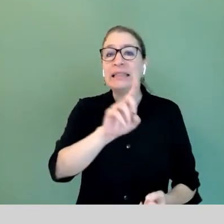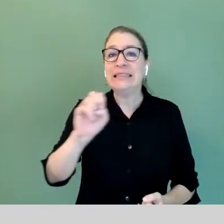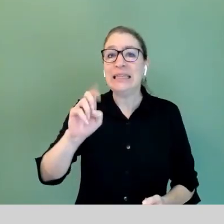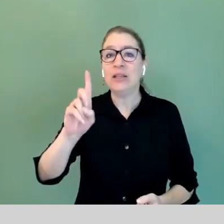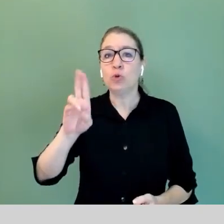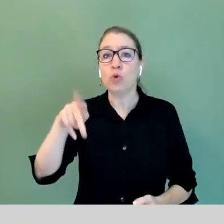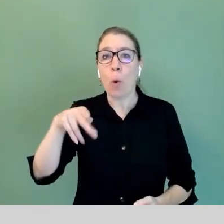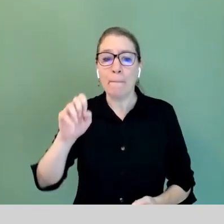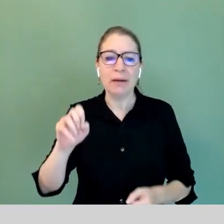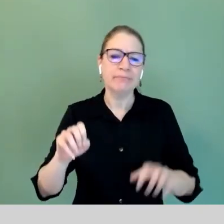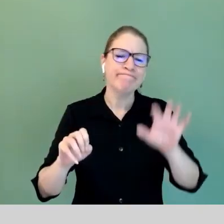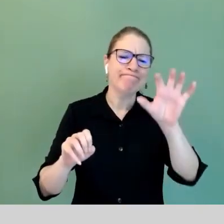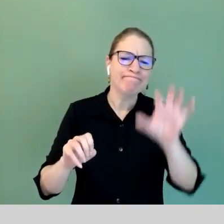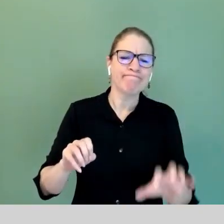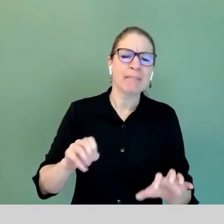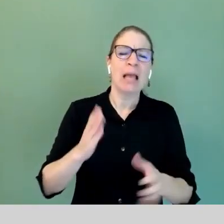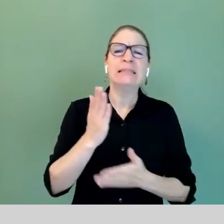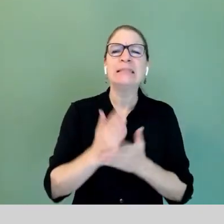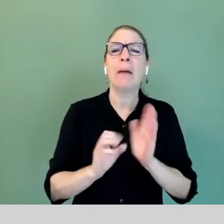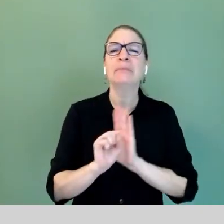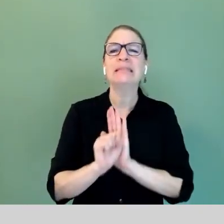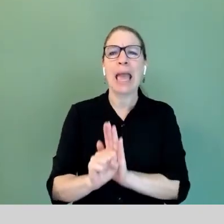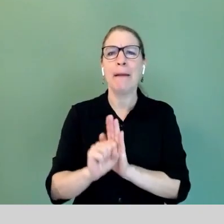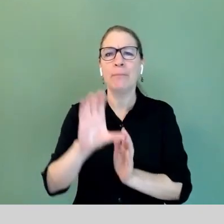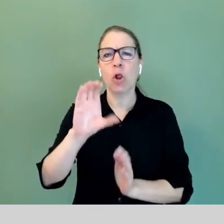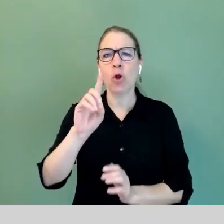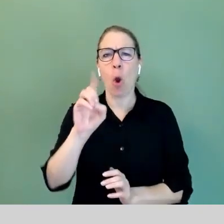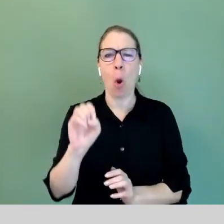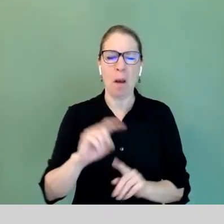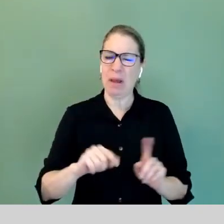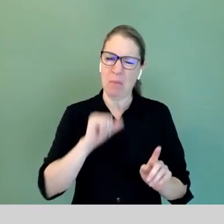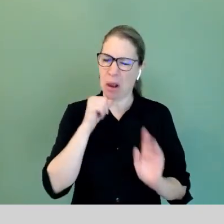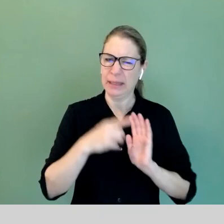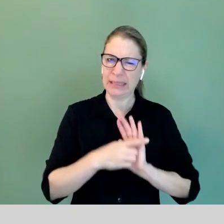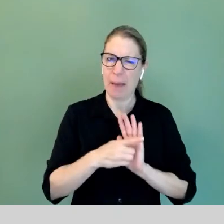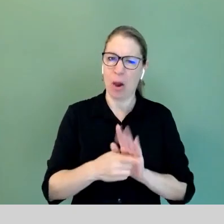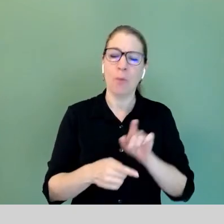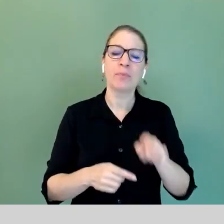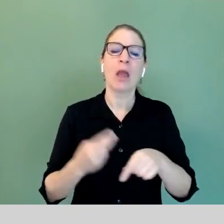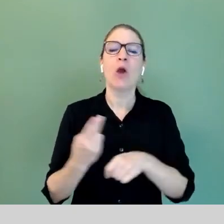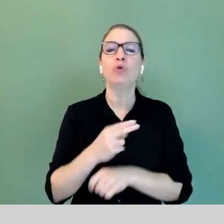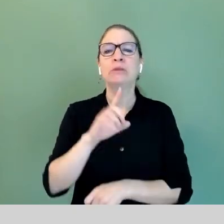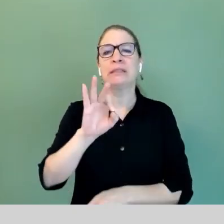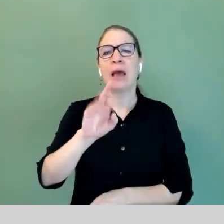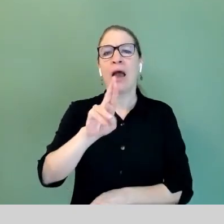I have some sample code here I'm not going to demo it. But dedupe basically uses fuzzy matching so,